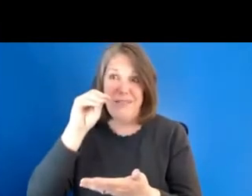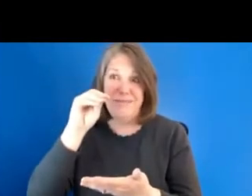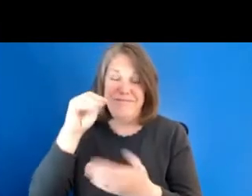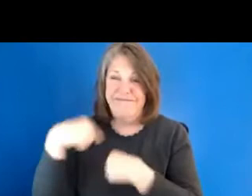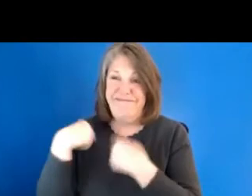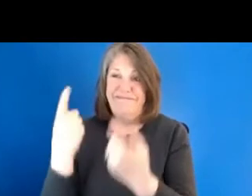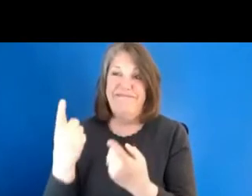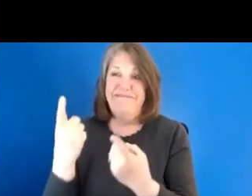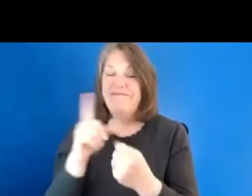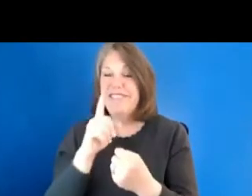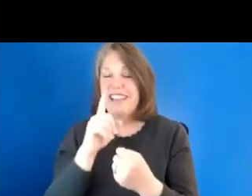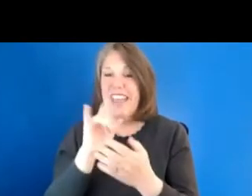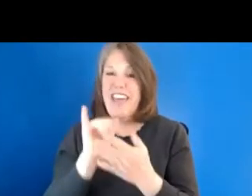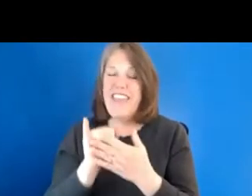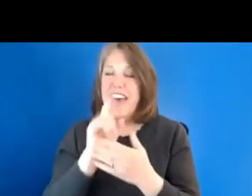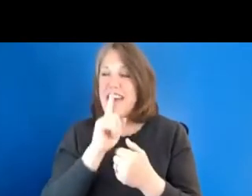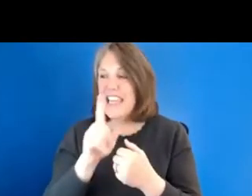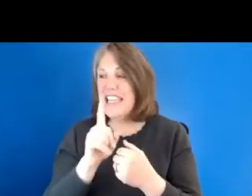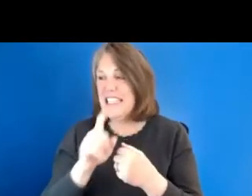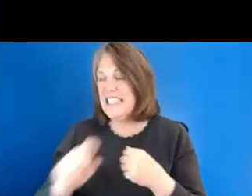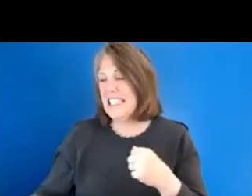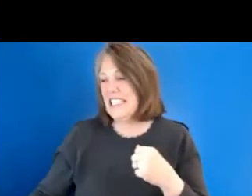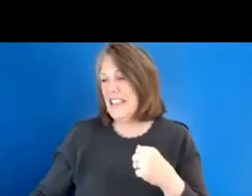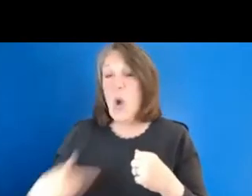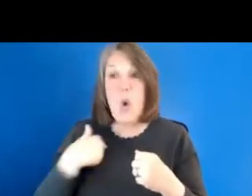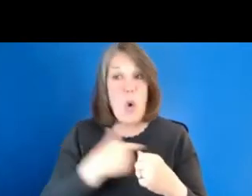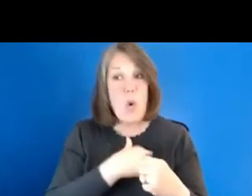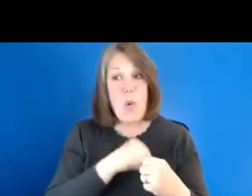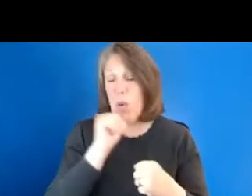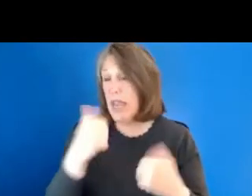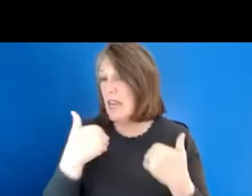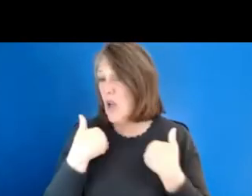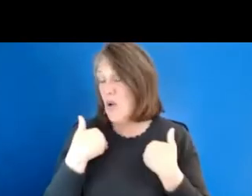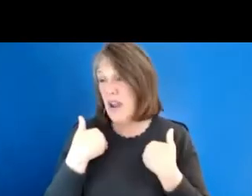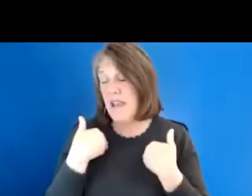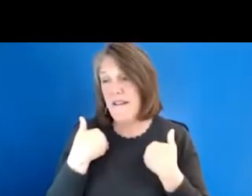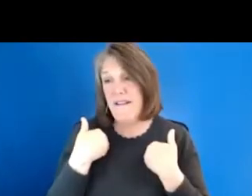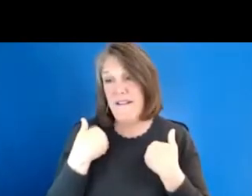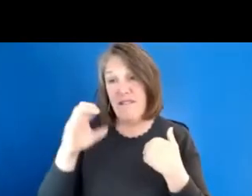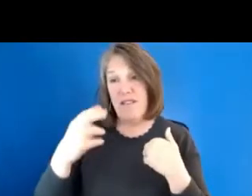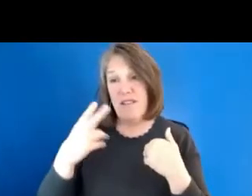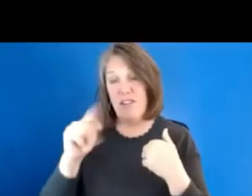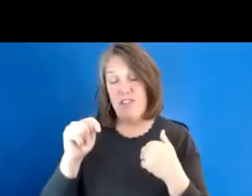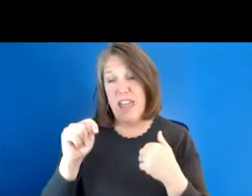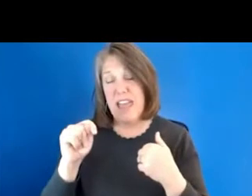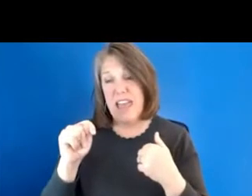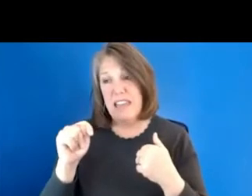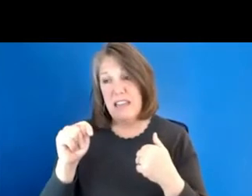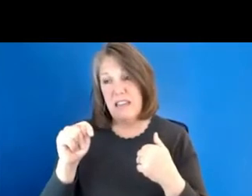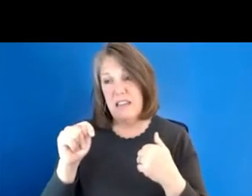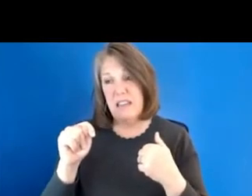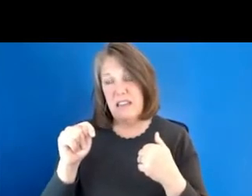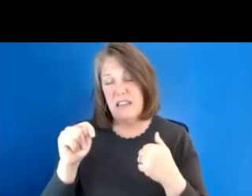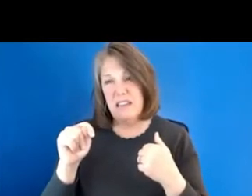17:04:02 we don't have chat activated -- I think except maybe for panelists